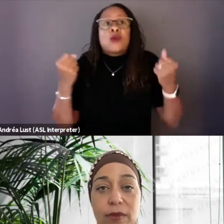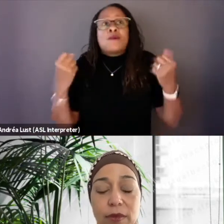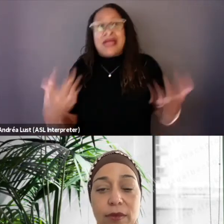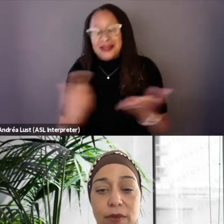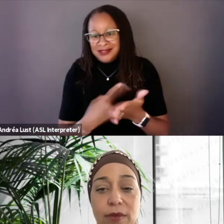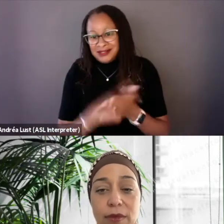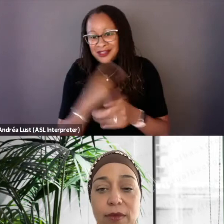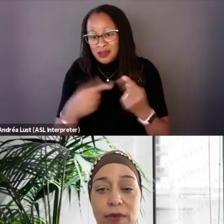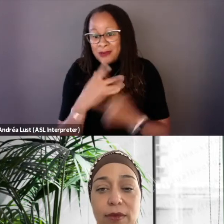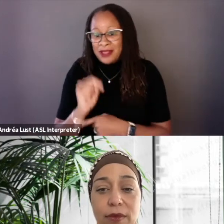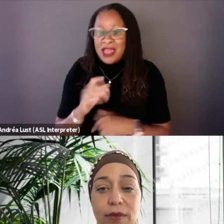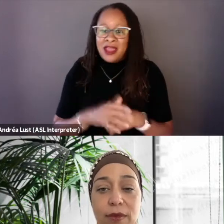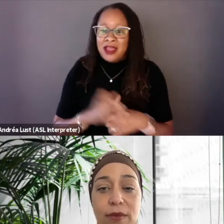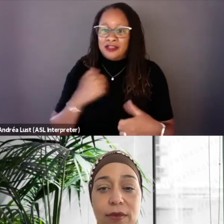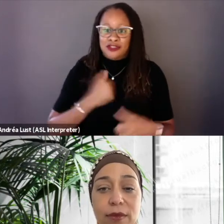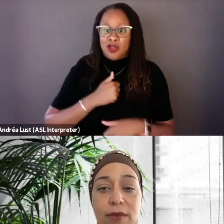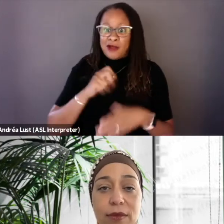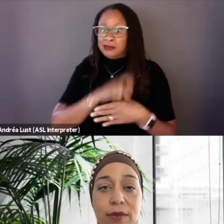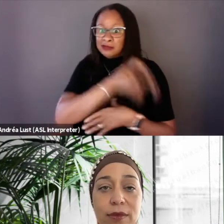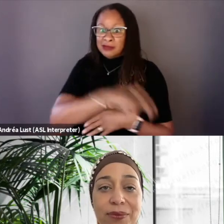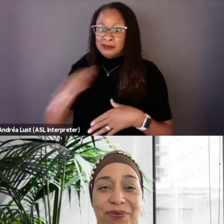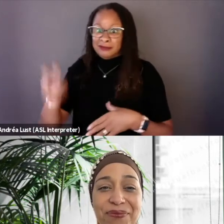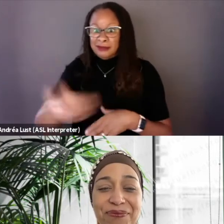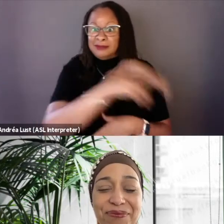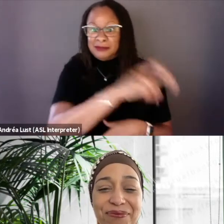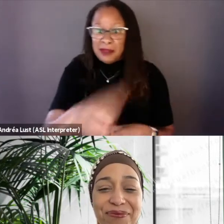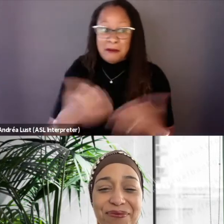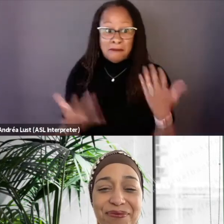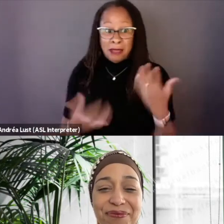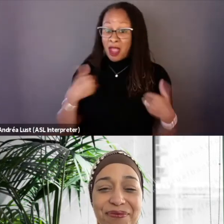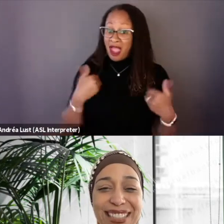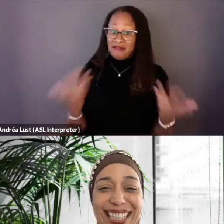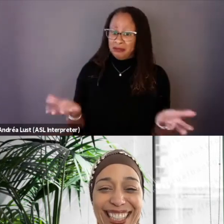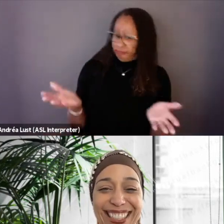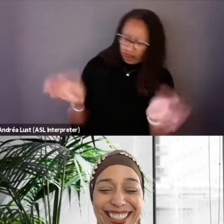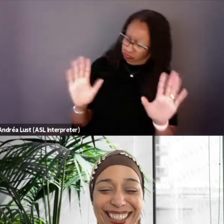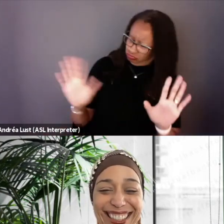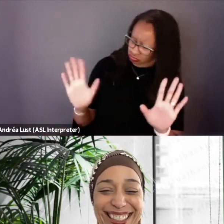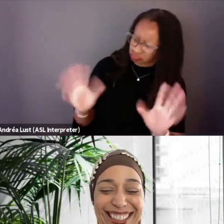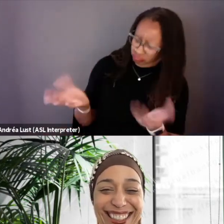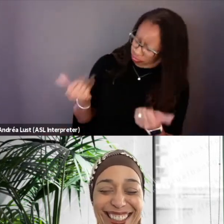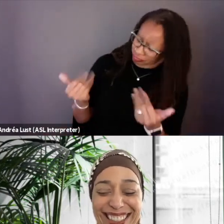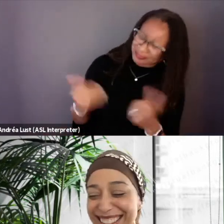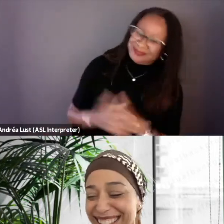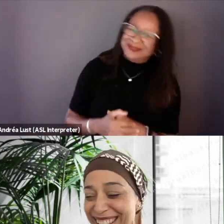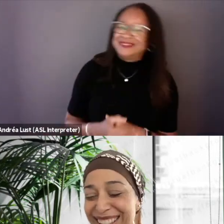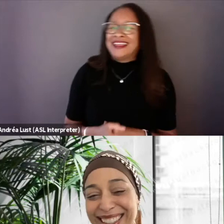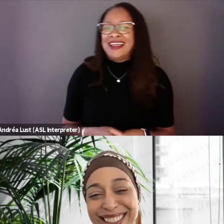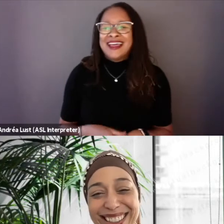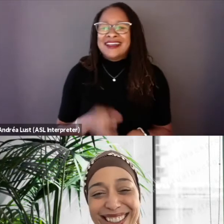And sorry to jump a question, maybe you have a question about this. No, no, no, come on man. But we had so many discussions about it